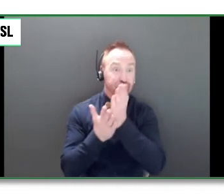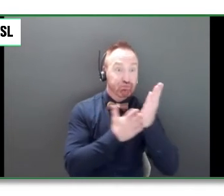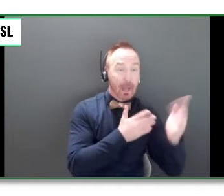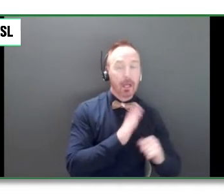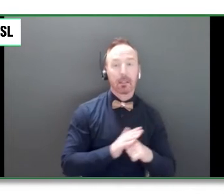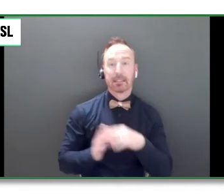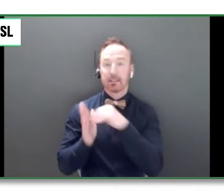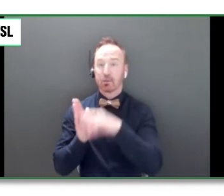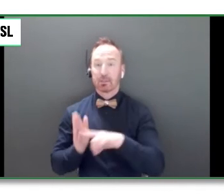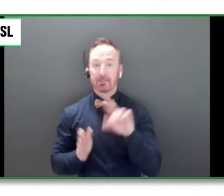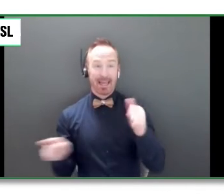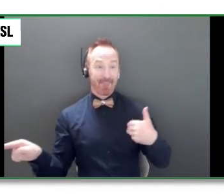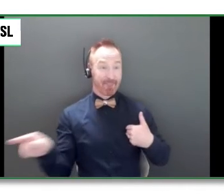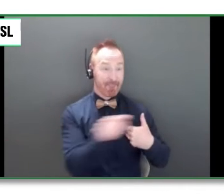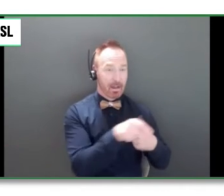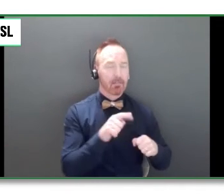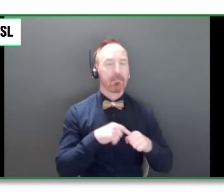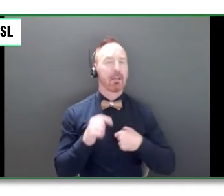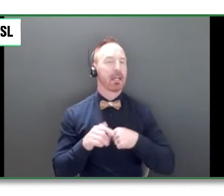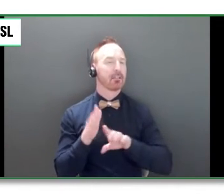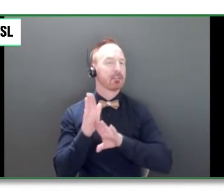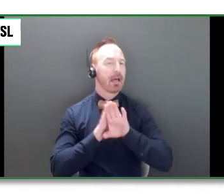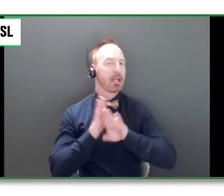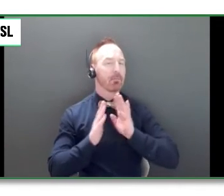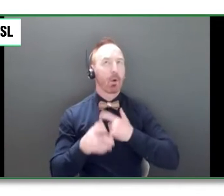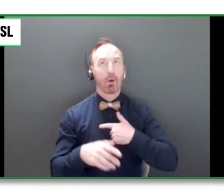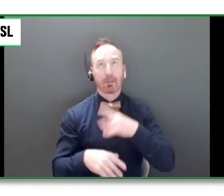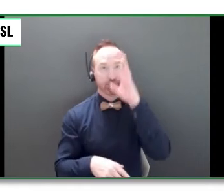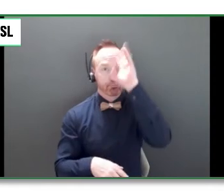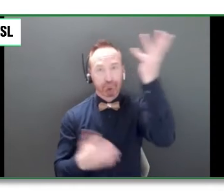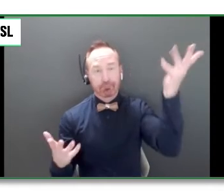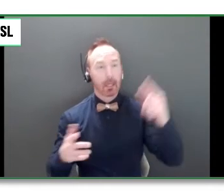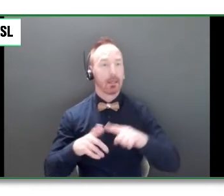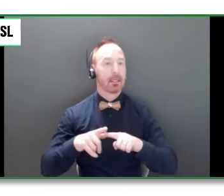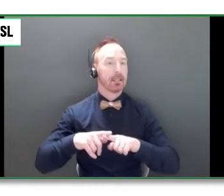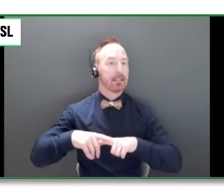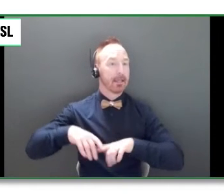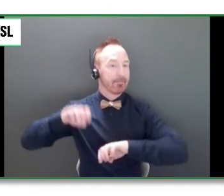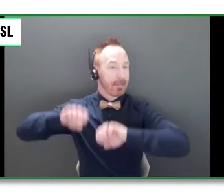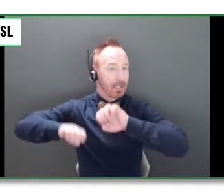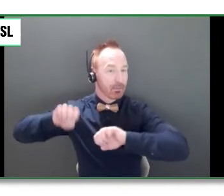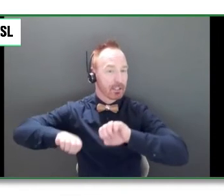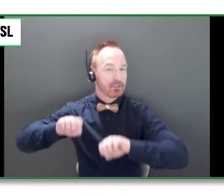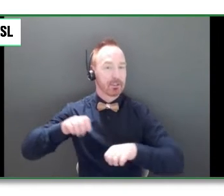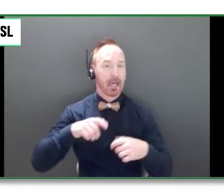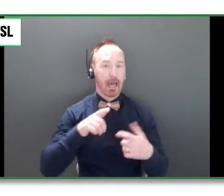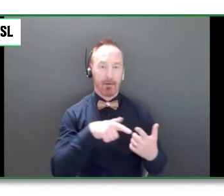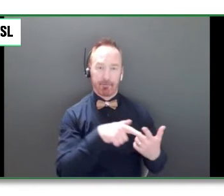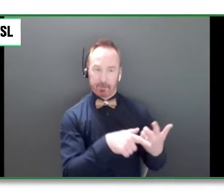um kind of create uh evaluations of trails that are supposedly accessible